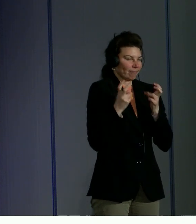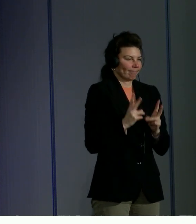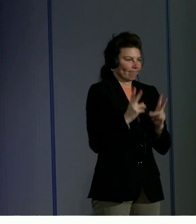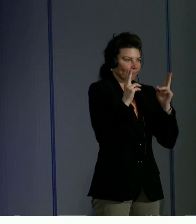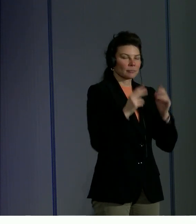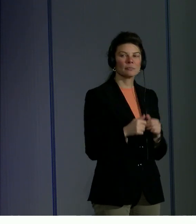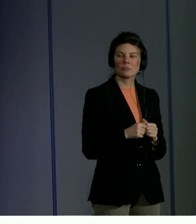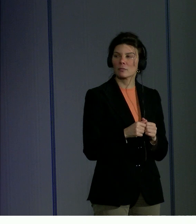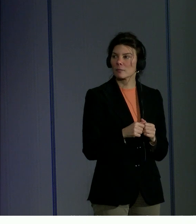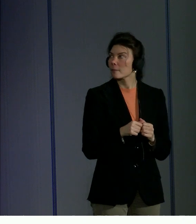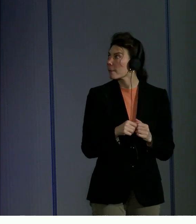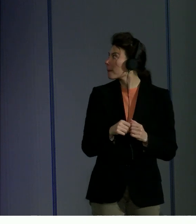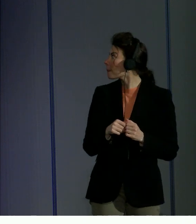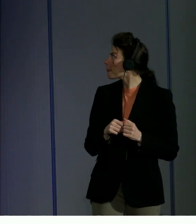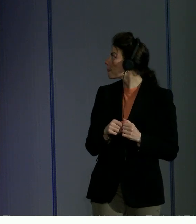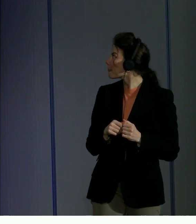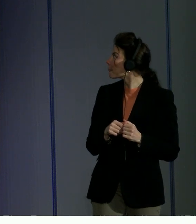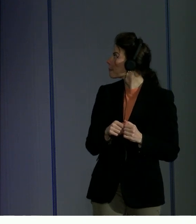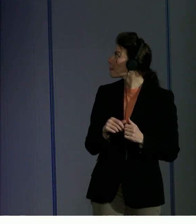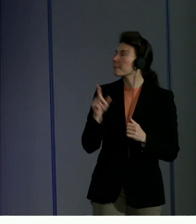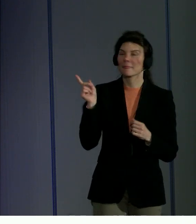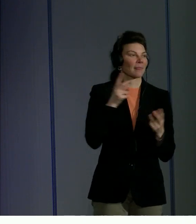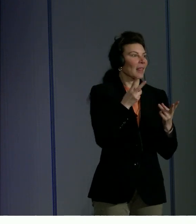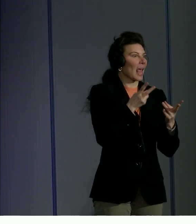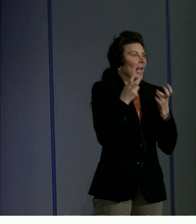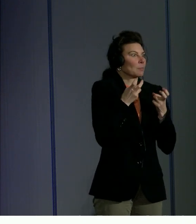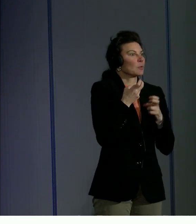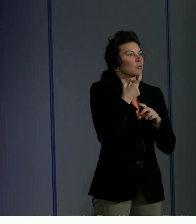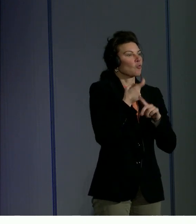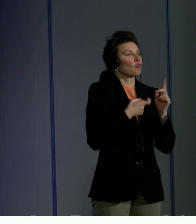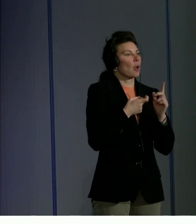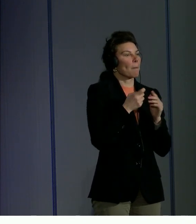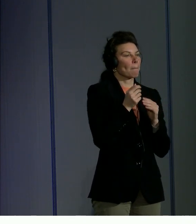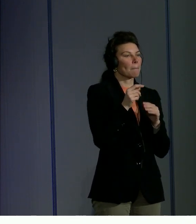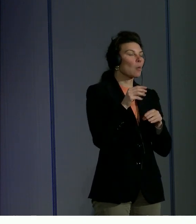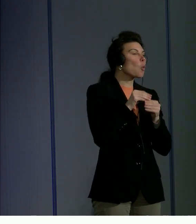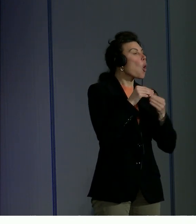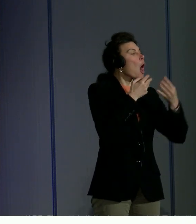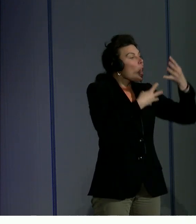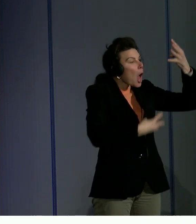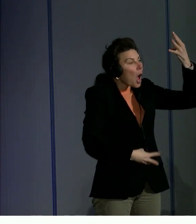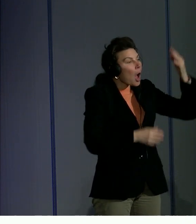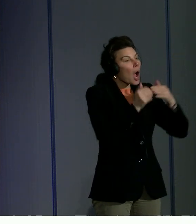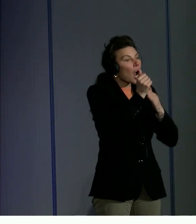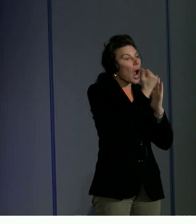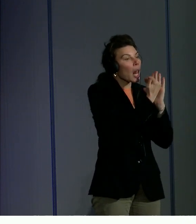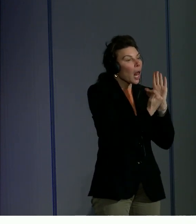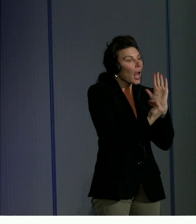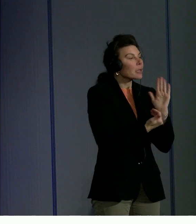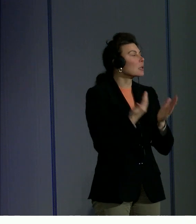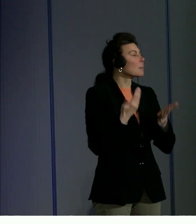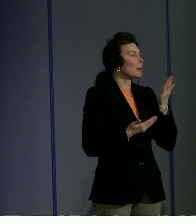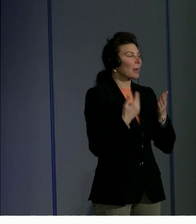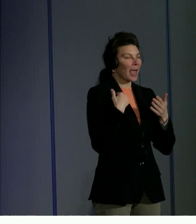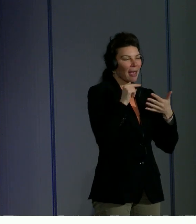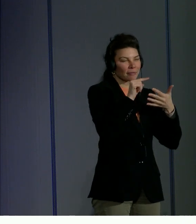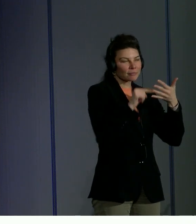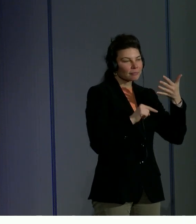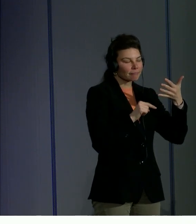So an excerpt from longer guidelines may include the following criteria to be evaluated